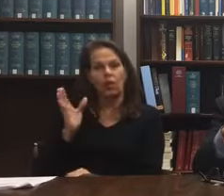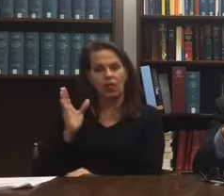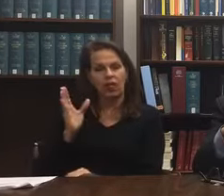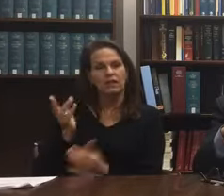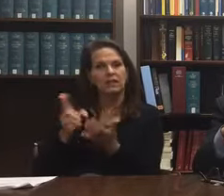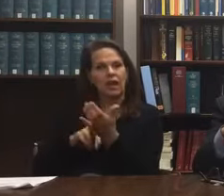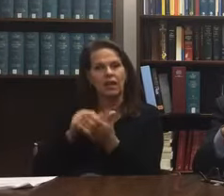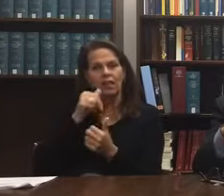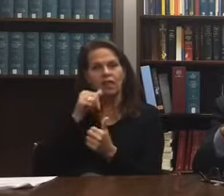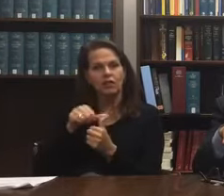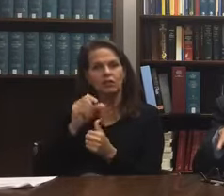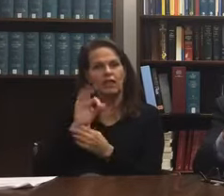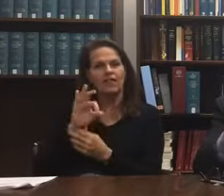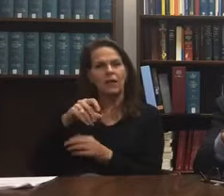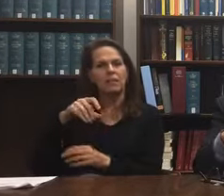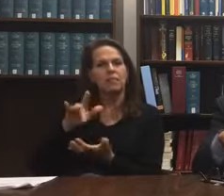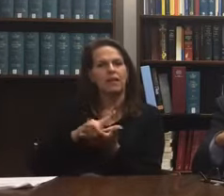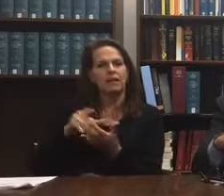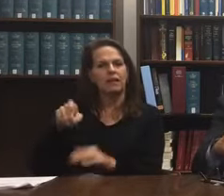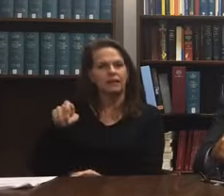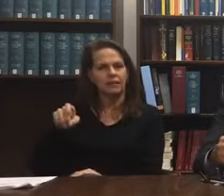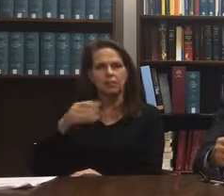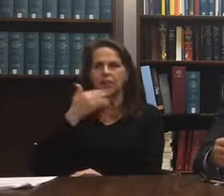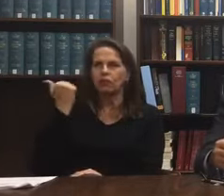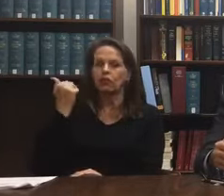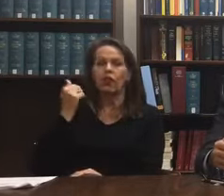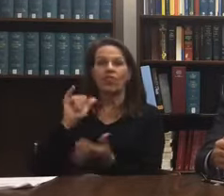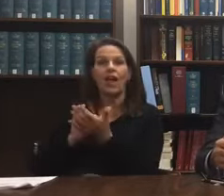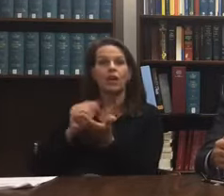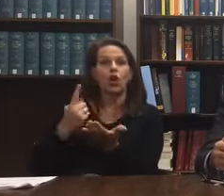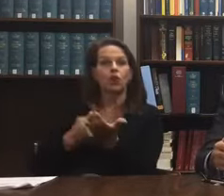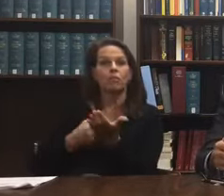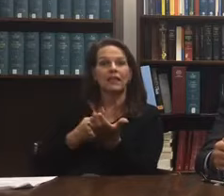letters of medical necessity for you the better because the argument is they're